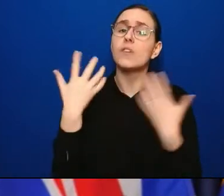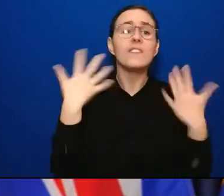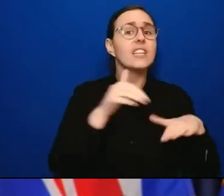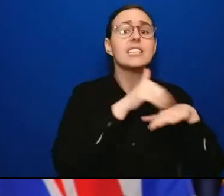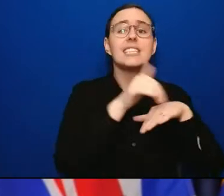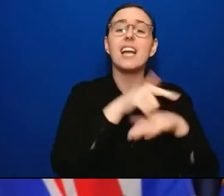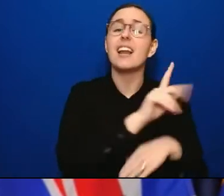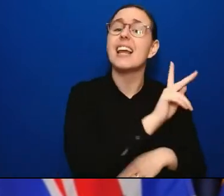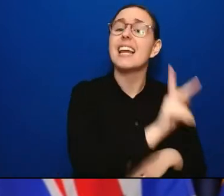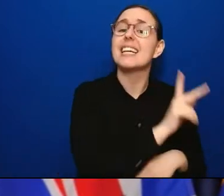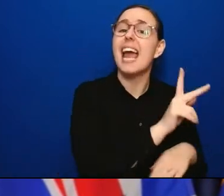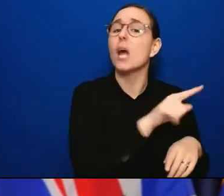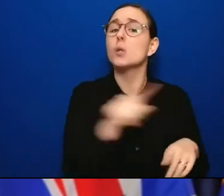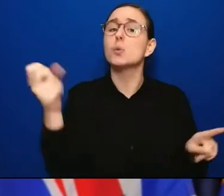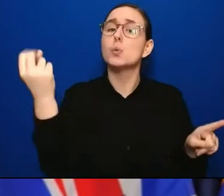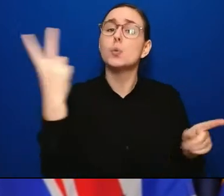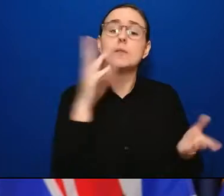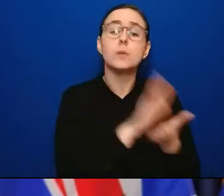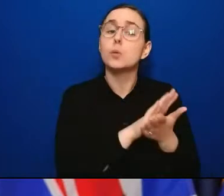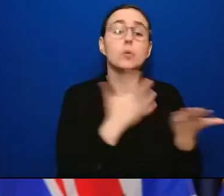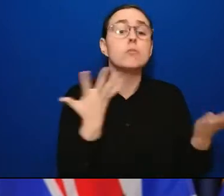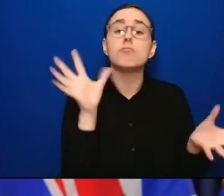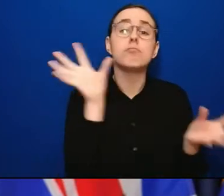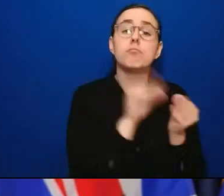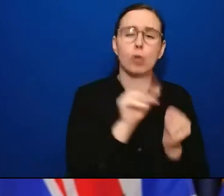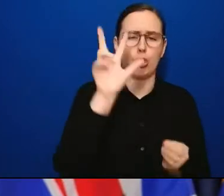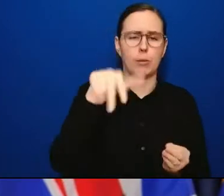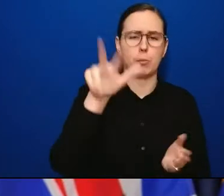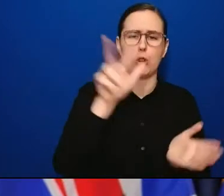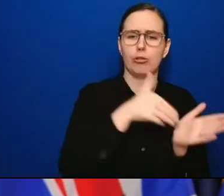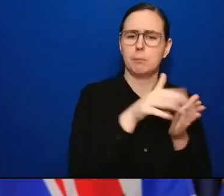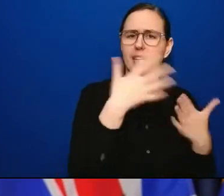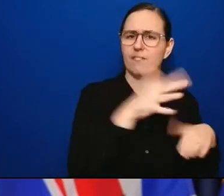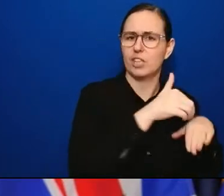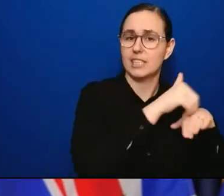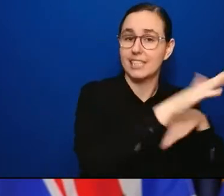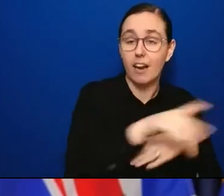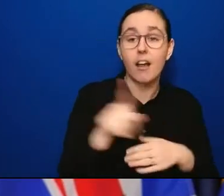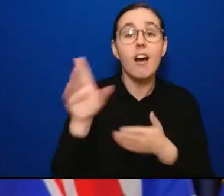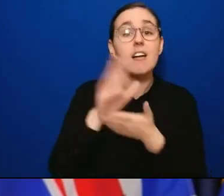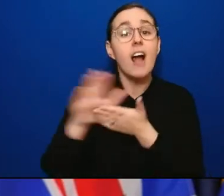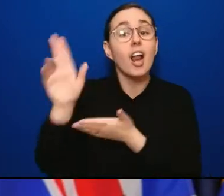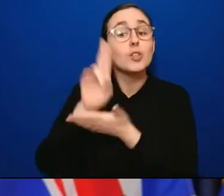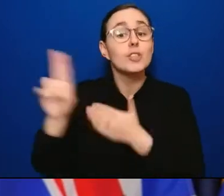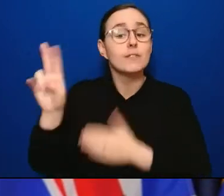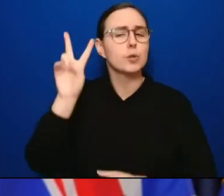to 12 schools across the problems, 2.1 million tests and distributed to post secondary